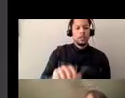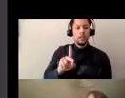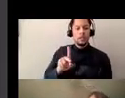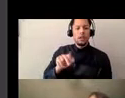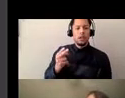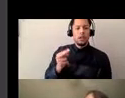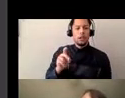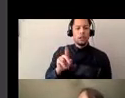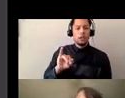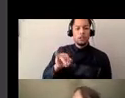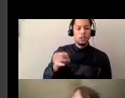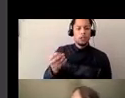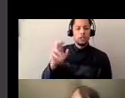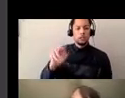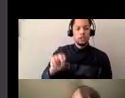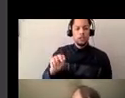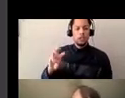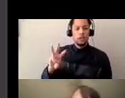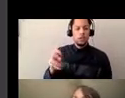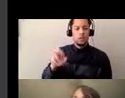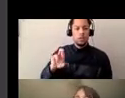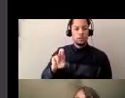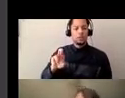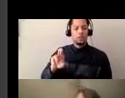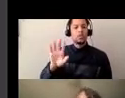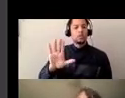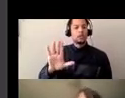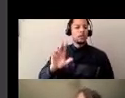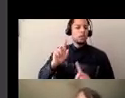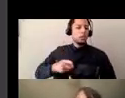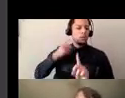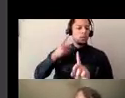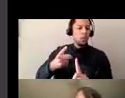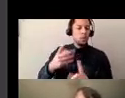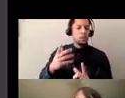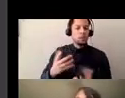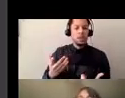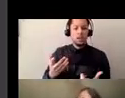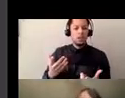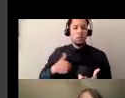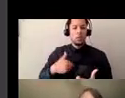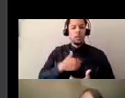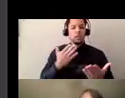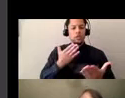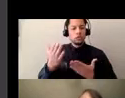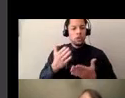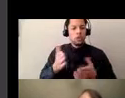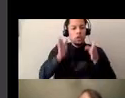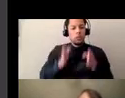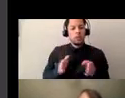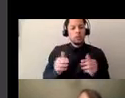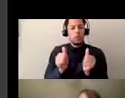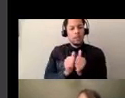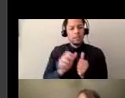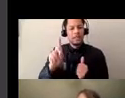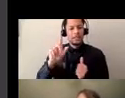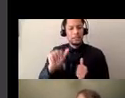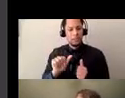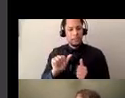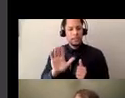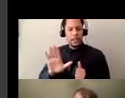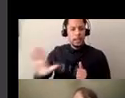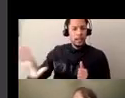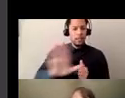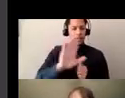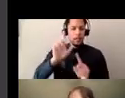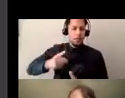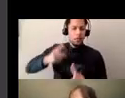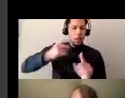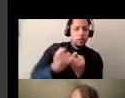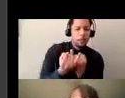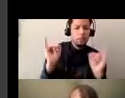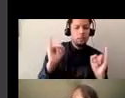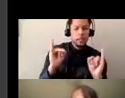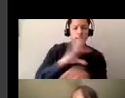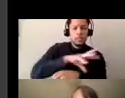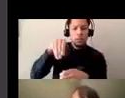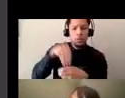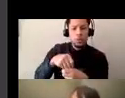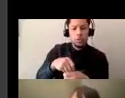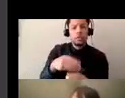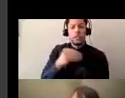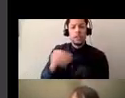Our mission is to serve persons with disability inclusion in their communities and...